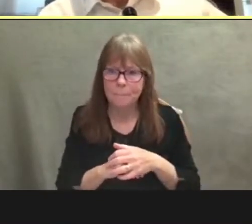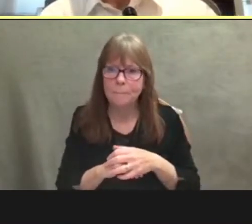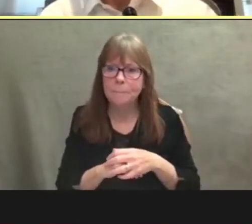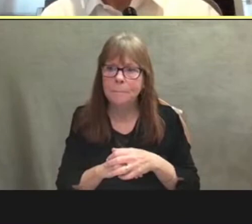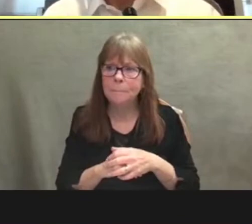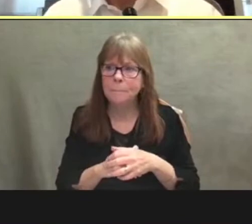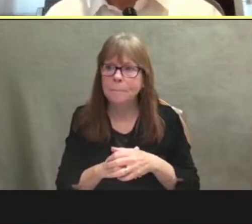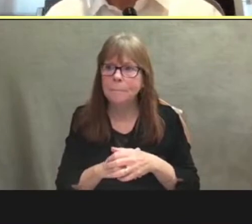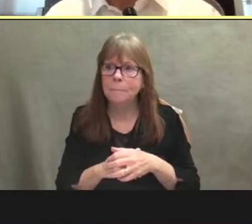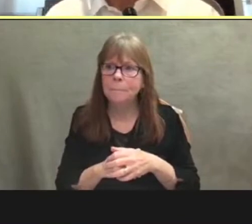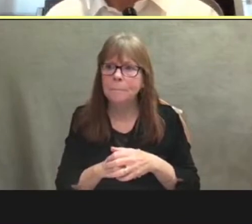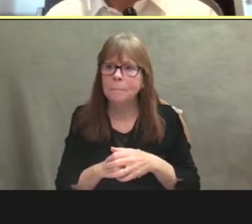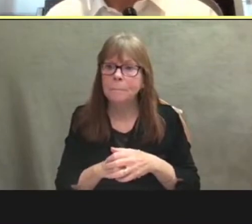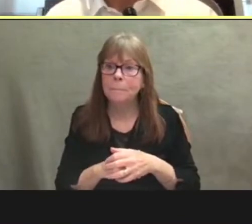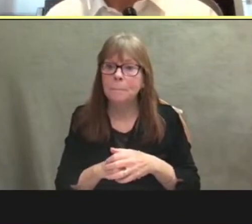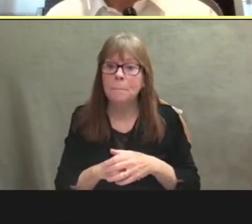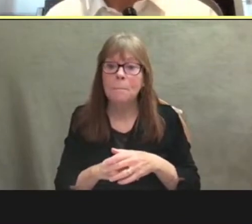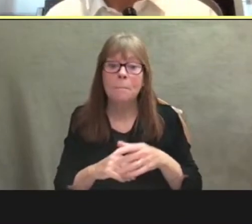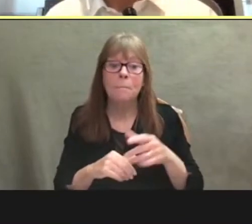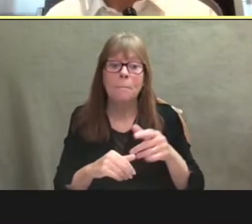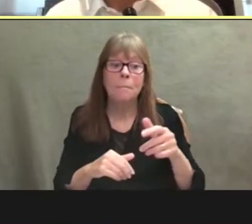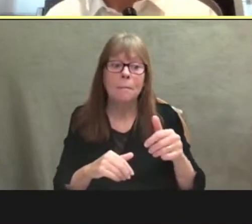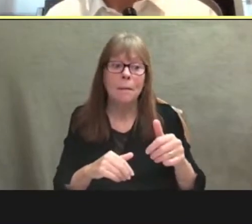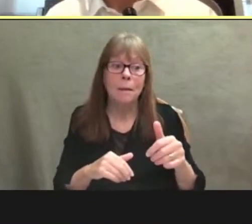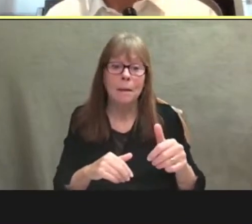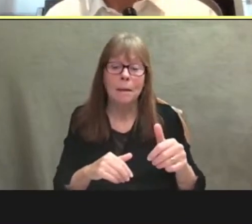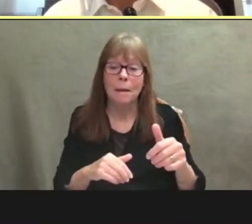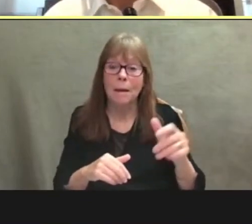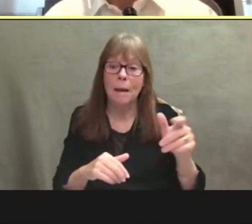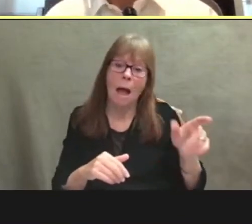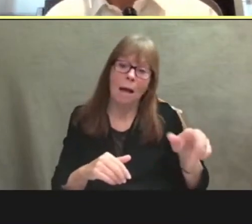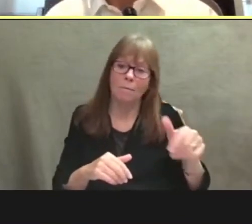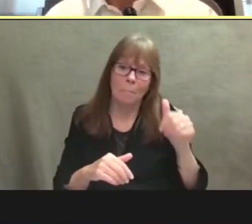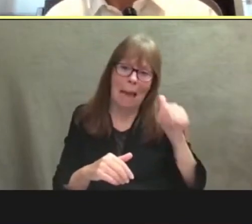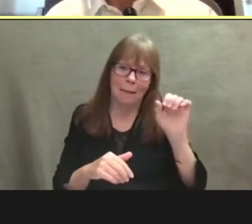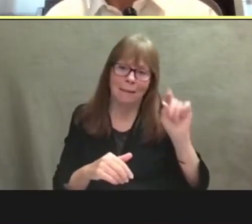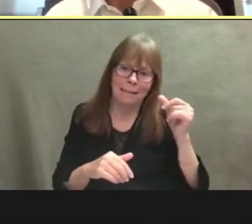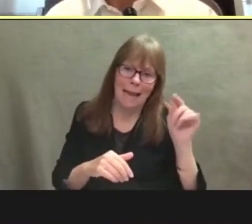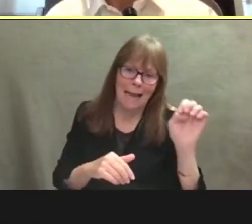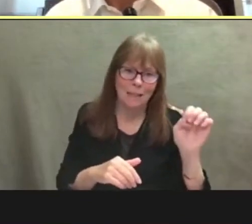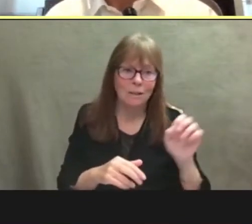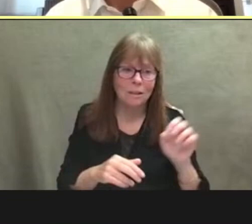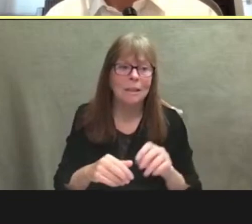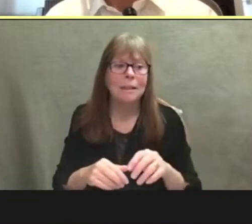And from backstage, the top themes of the day: “entrenched ableism and healthcare